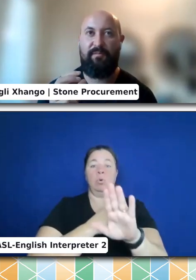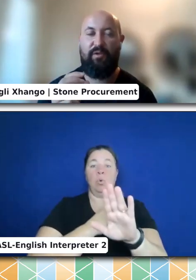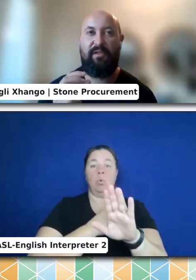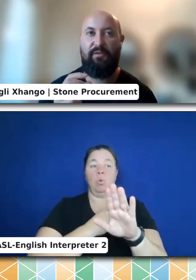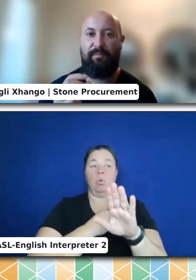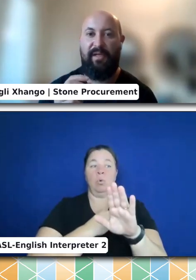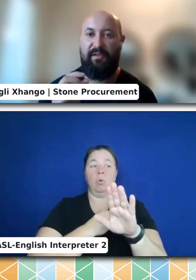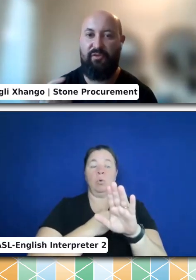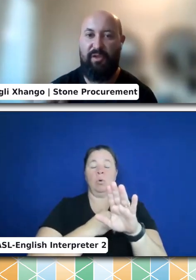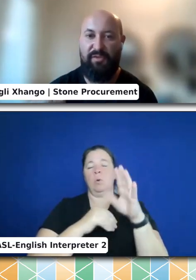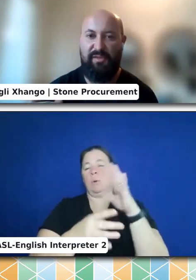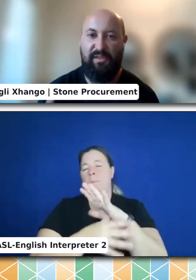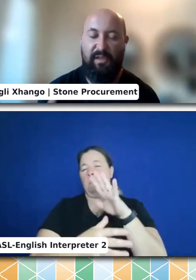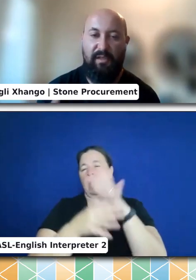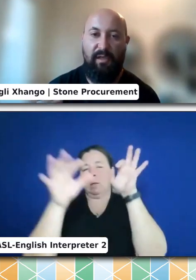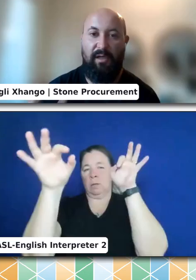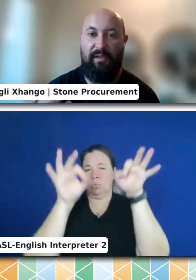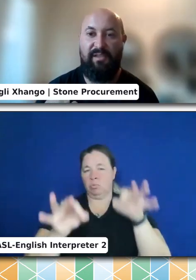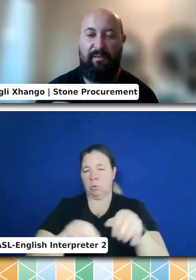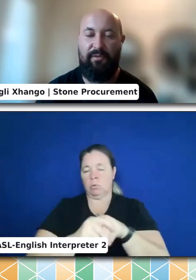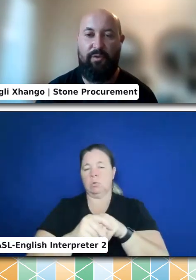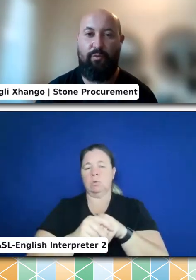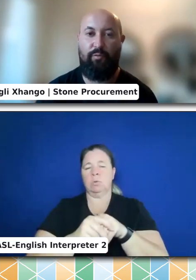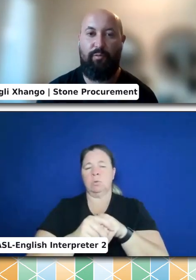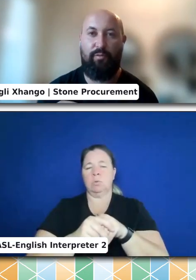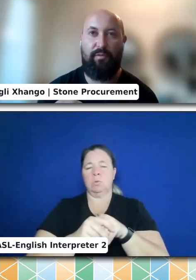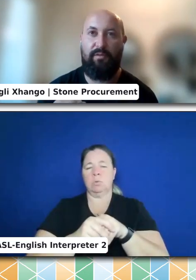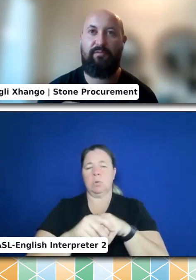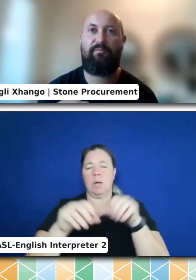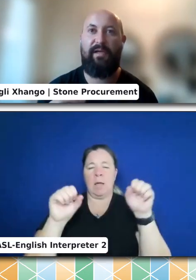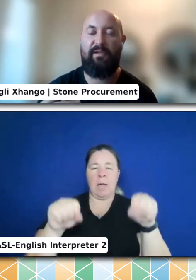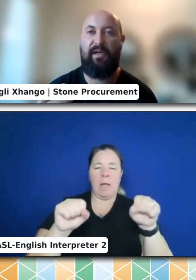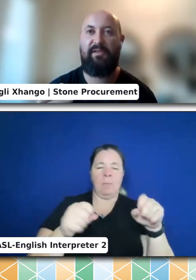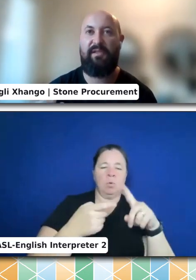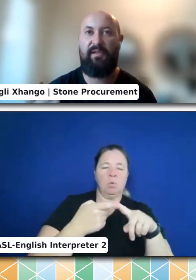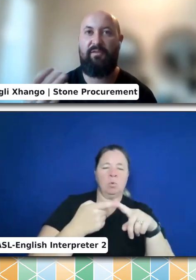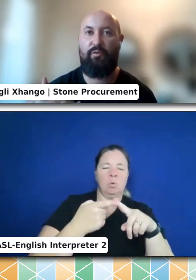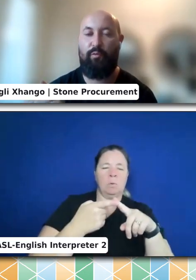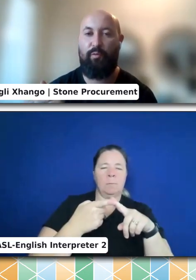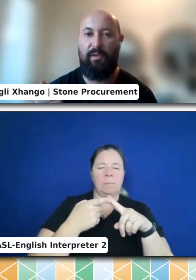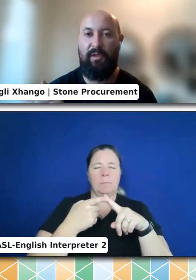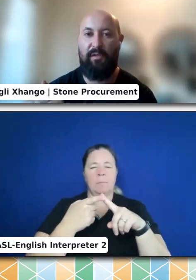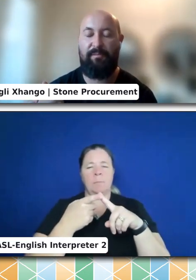Or, I guess, your main instructions. Uh, it's able to… recognize and do, uh.